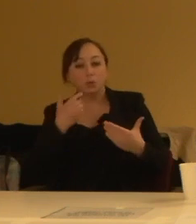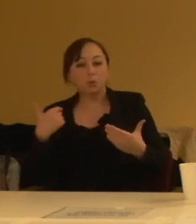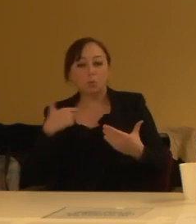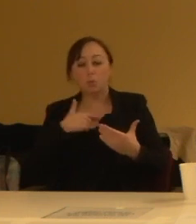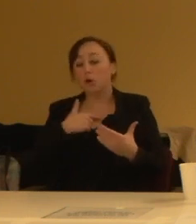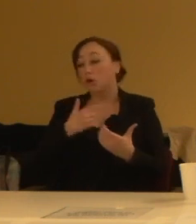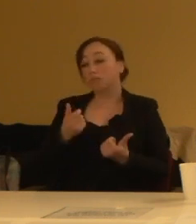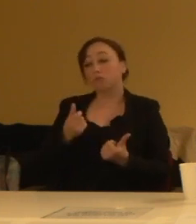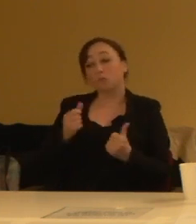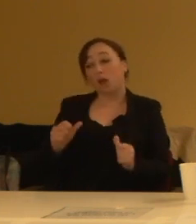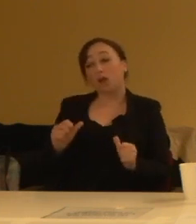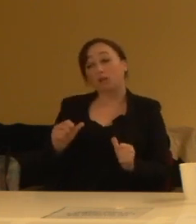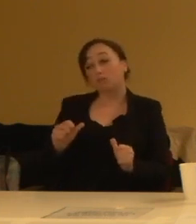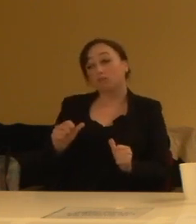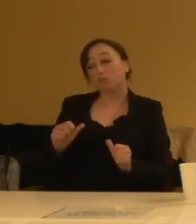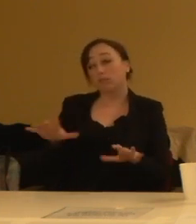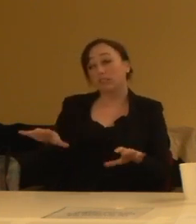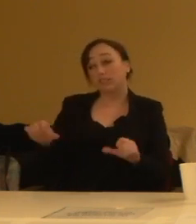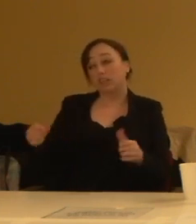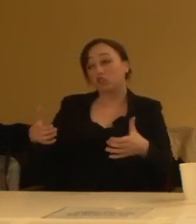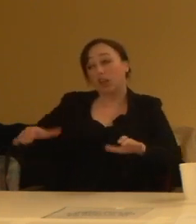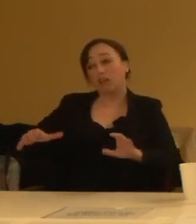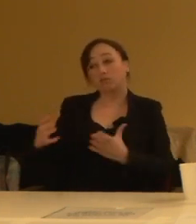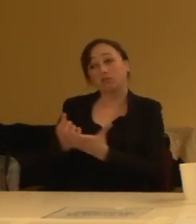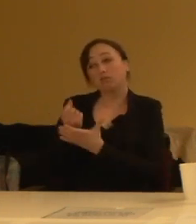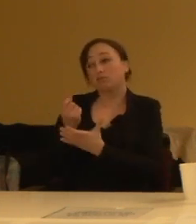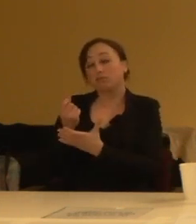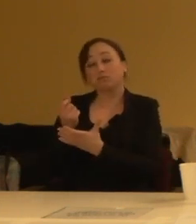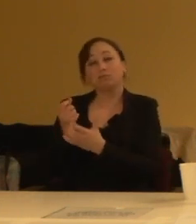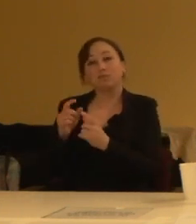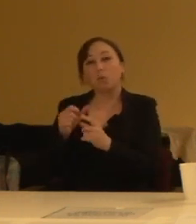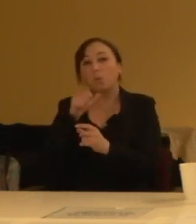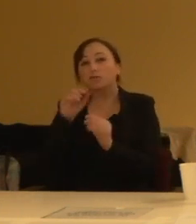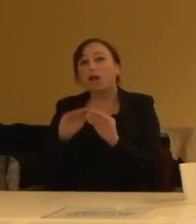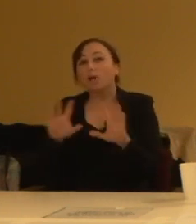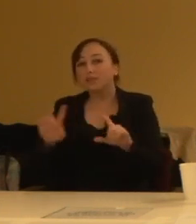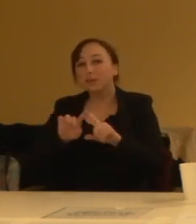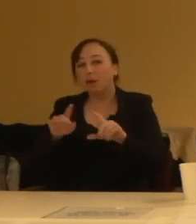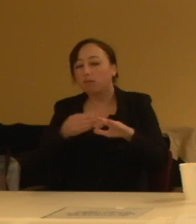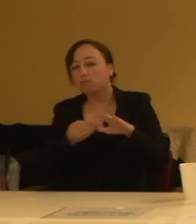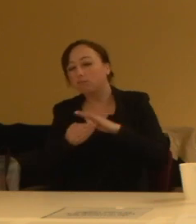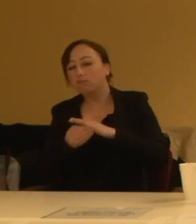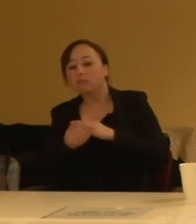And he didn't belabor the subtext, but we could hear the subtext. And he said "At the Alliance Theater,